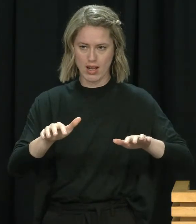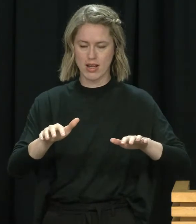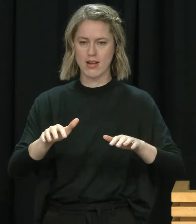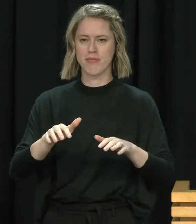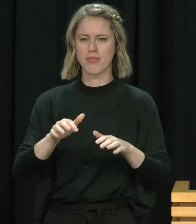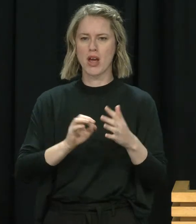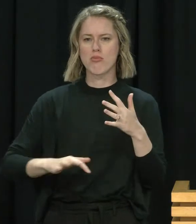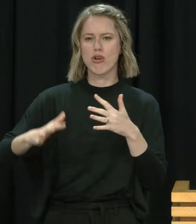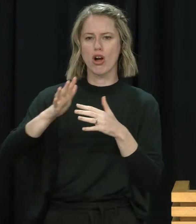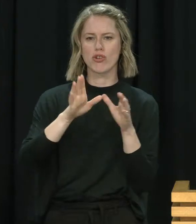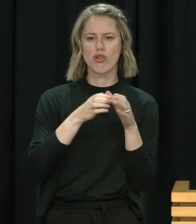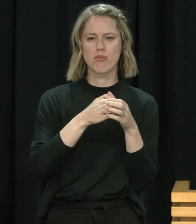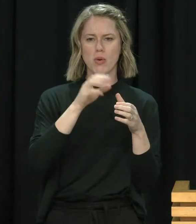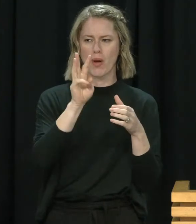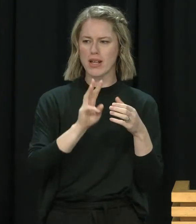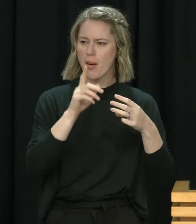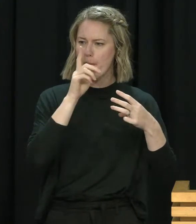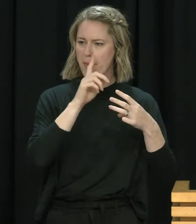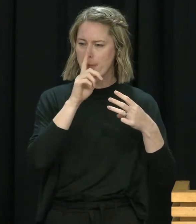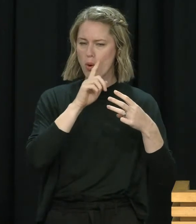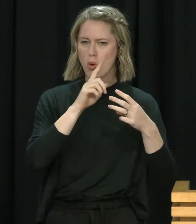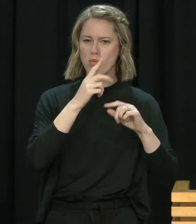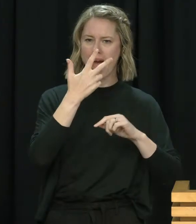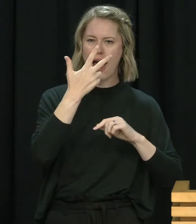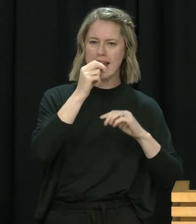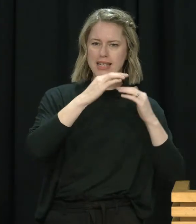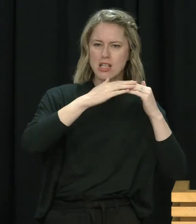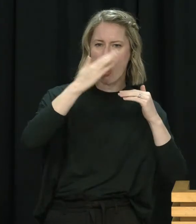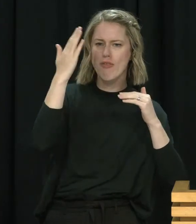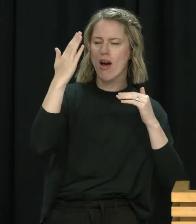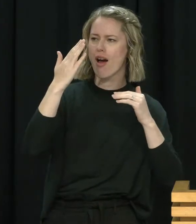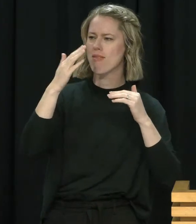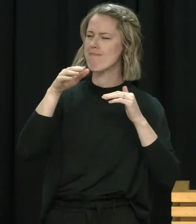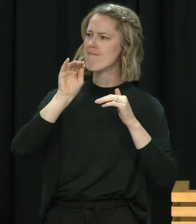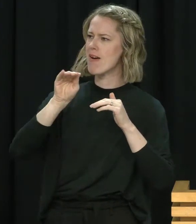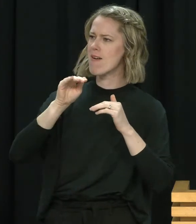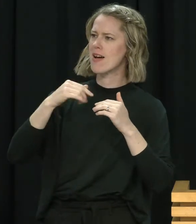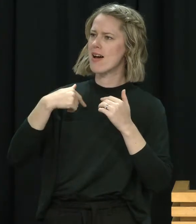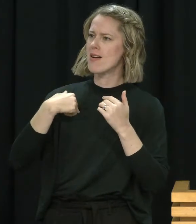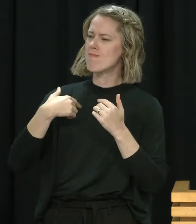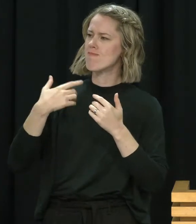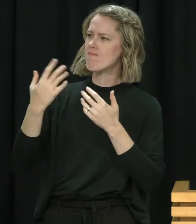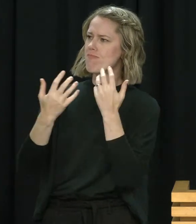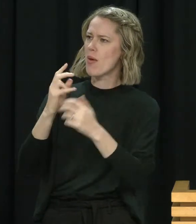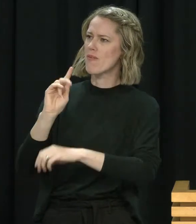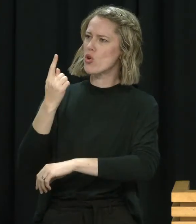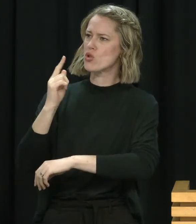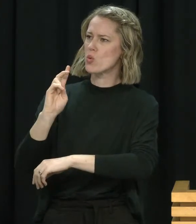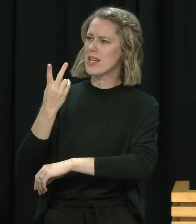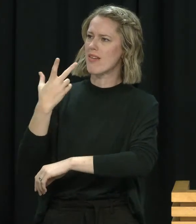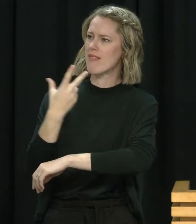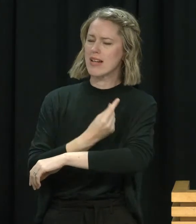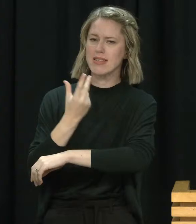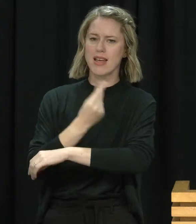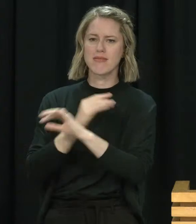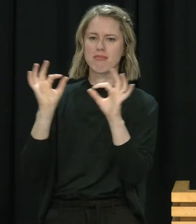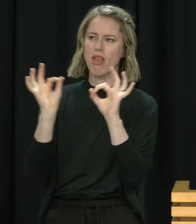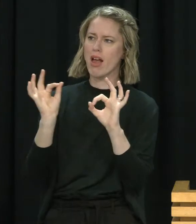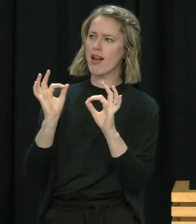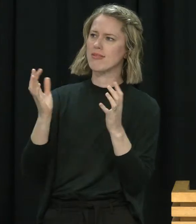the highest risk would be in isolation, provides a high level of assurance. With priority groups in